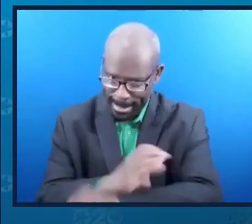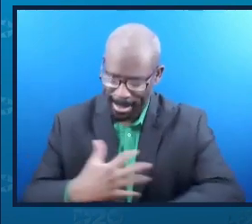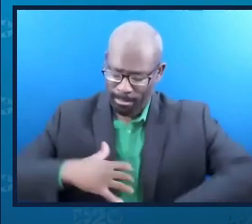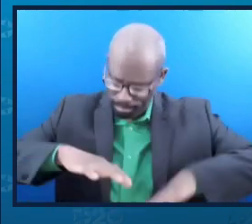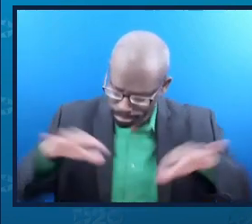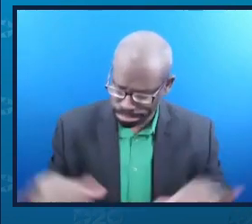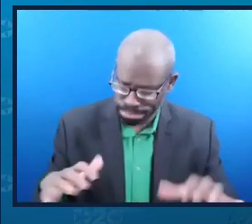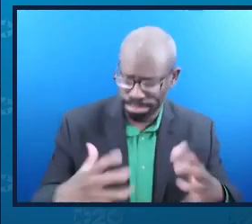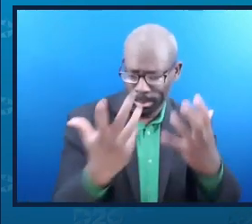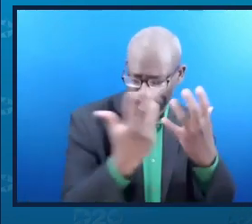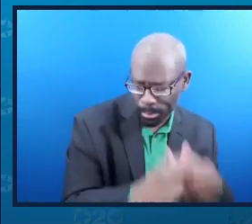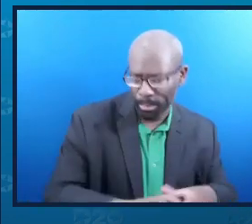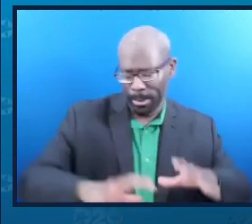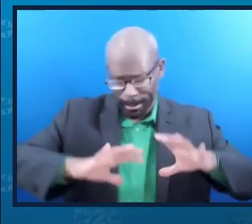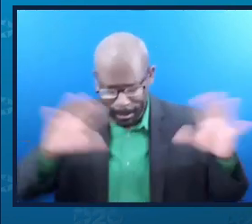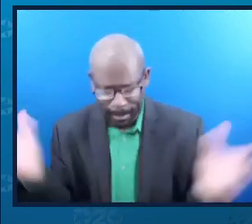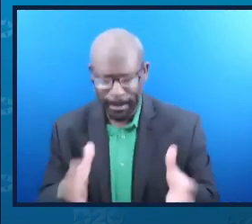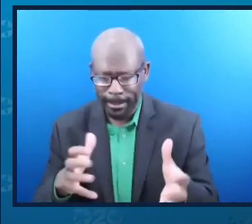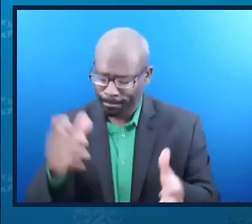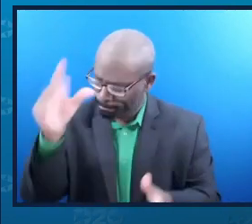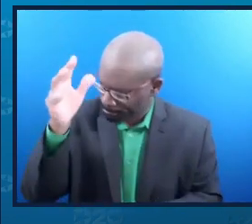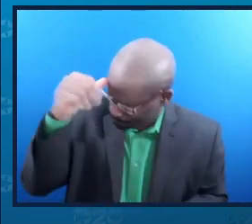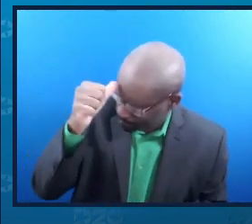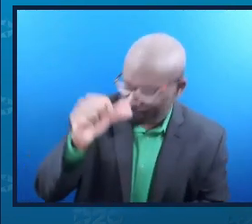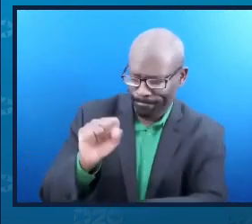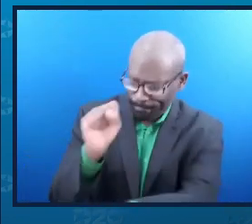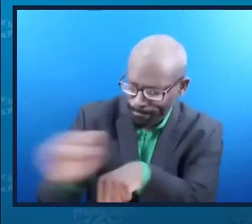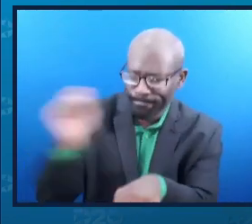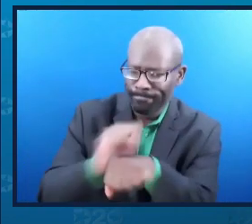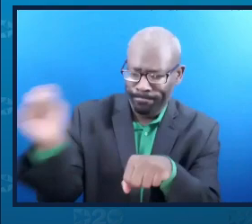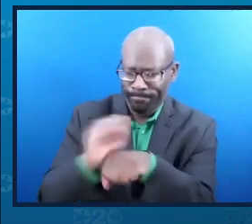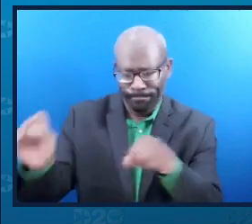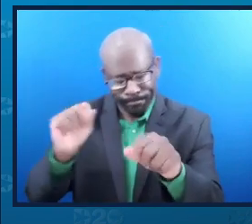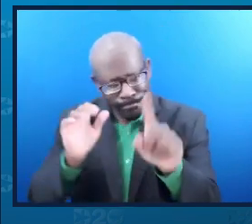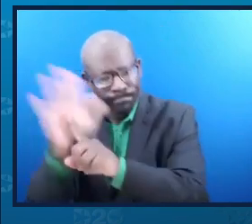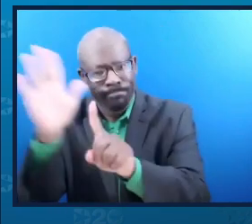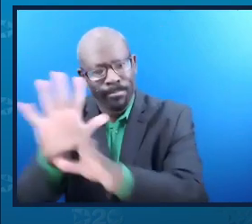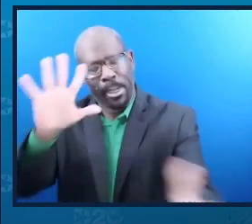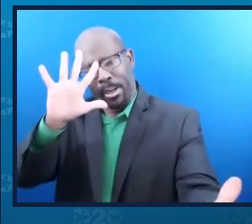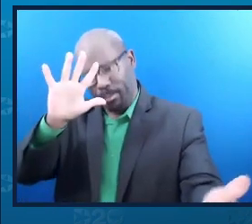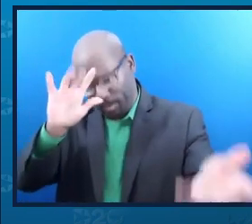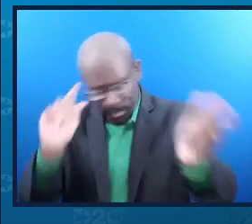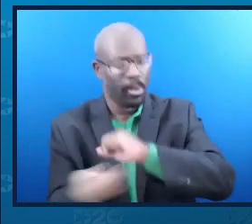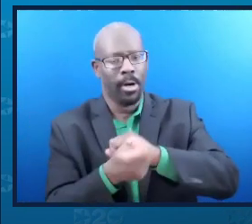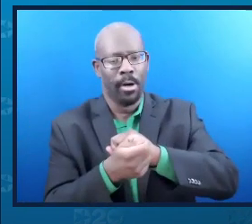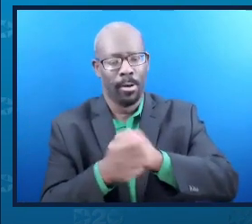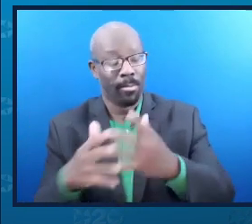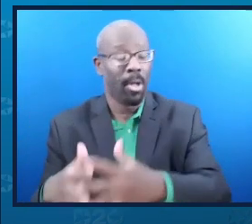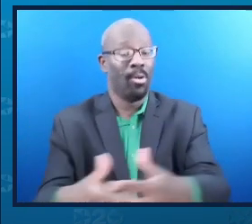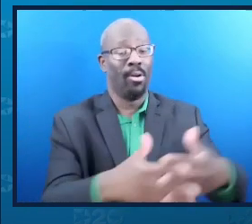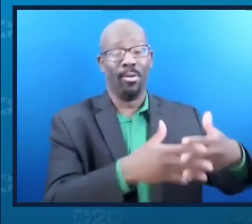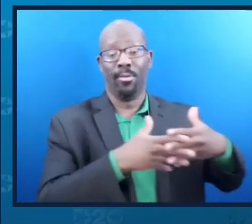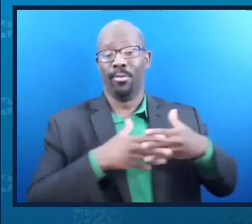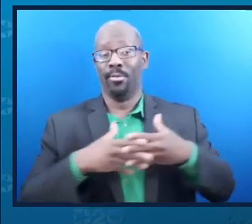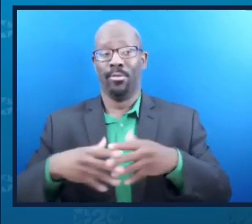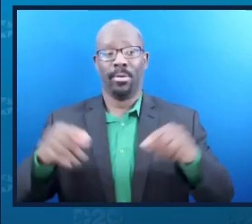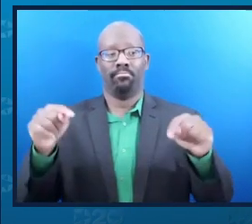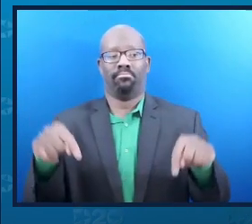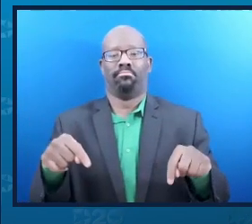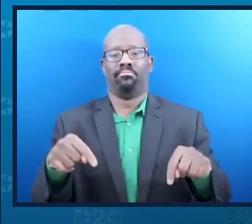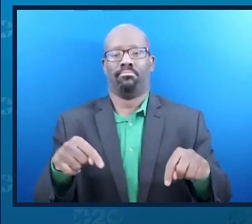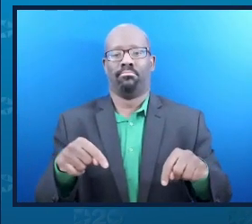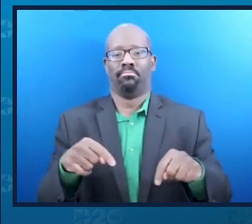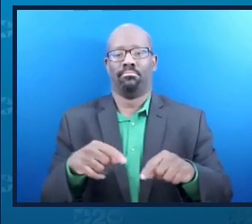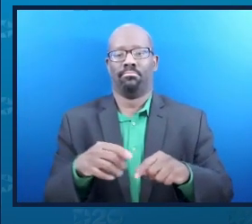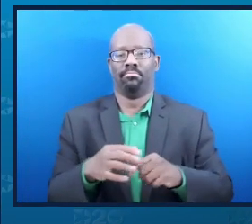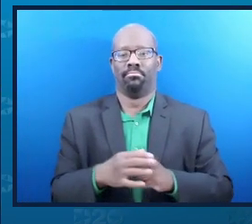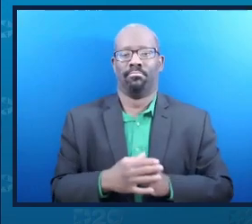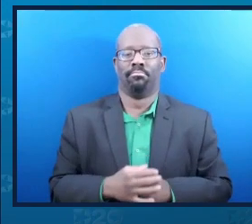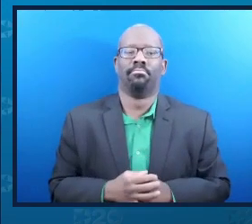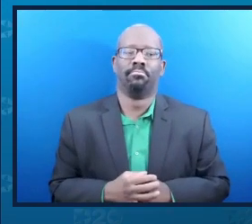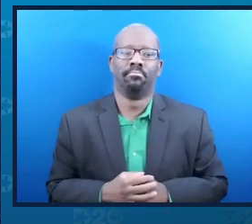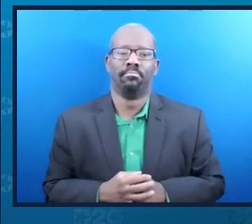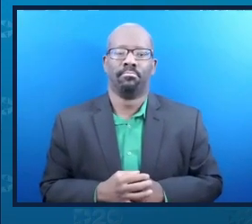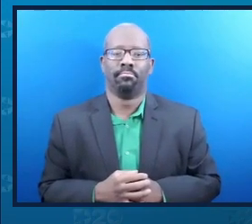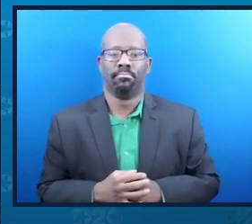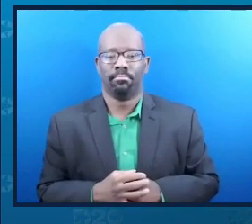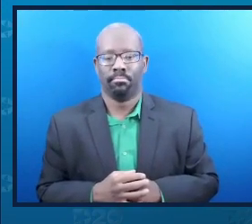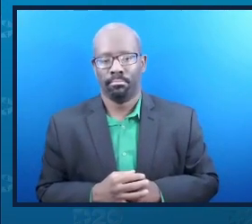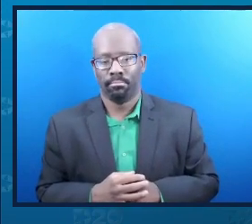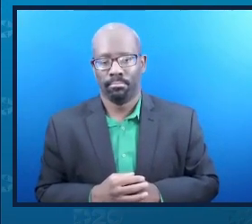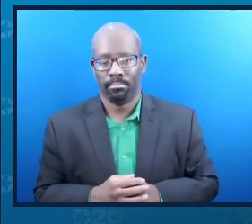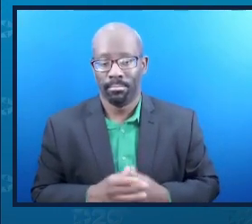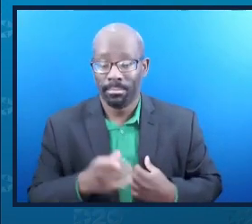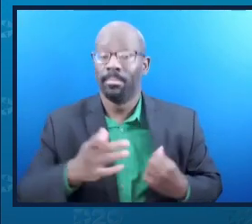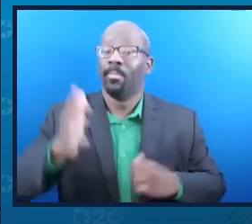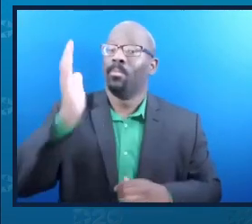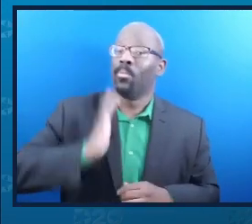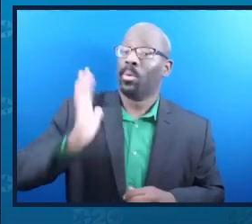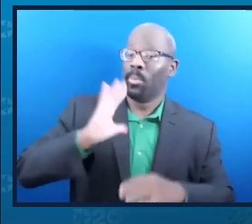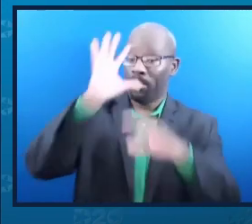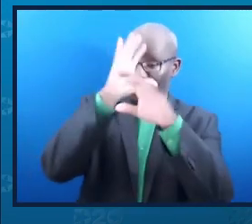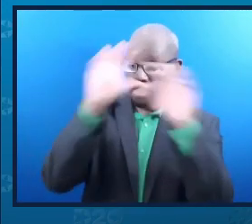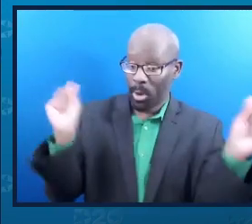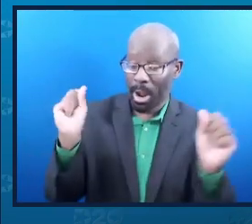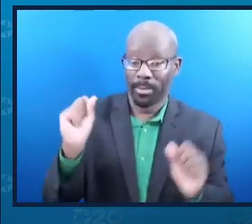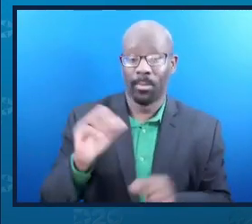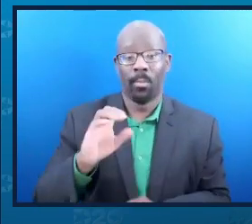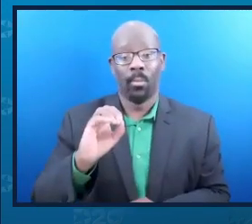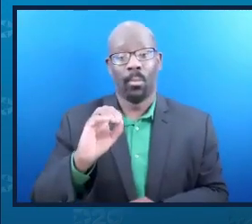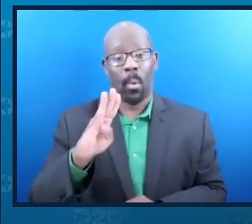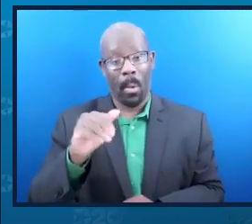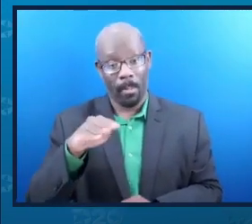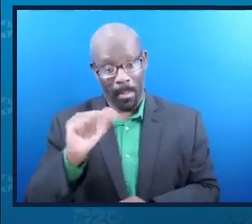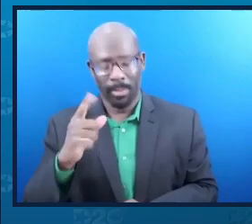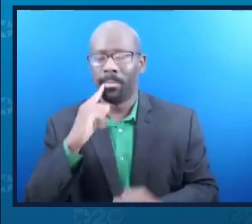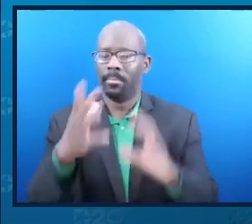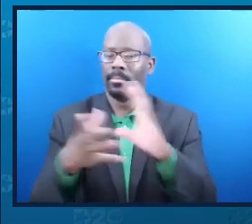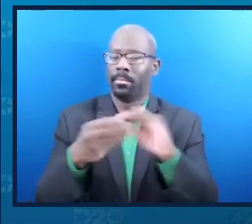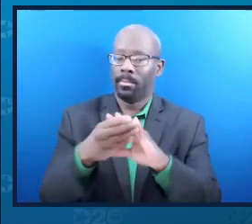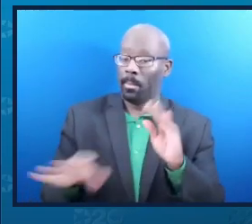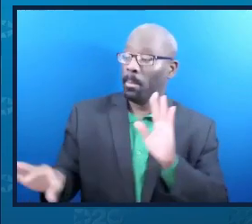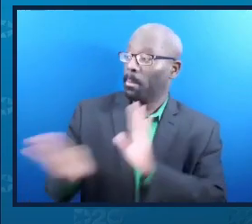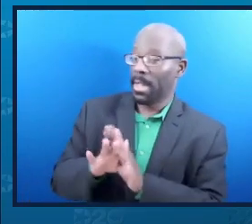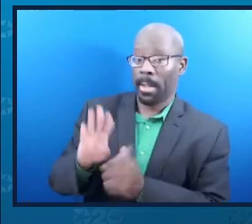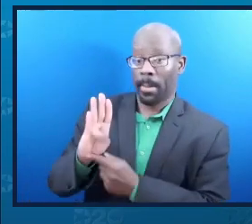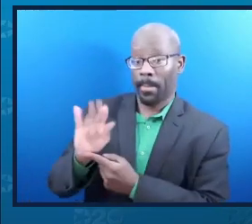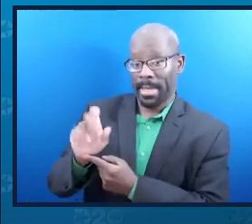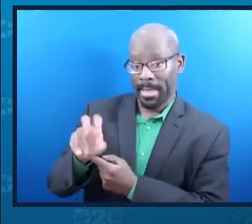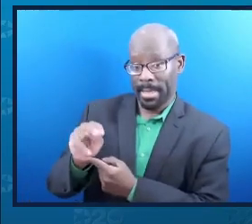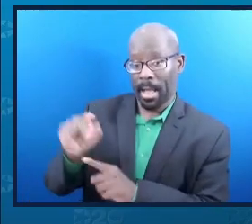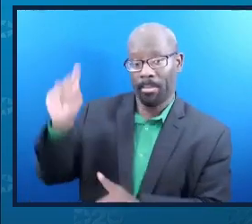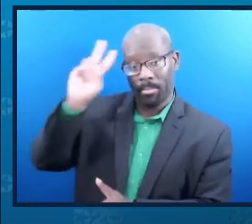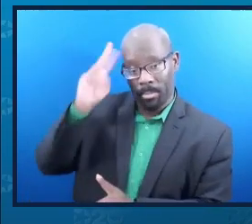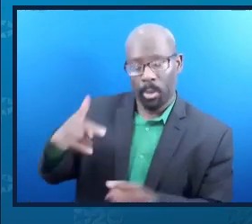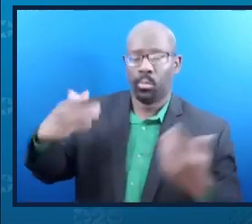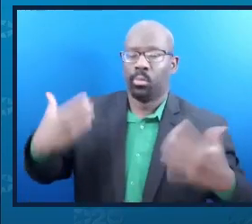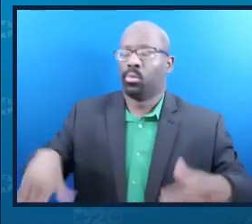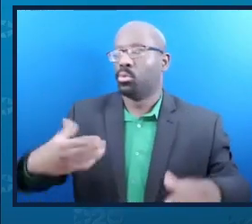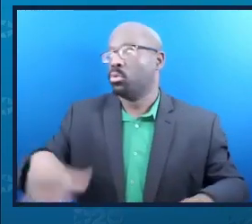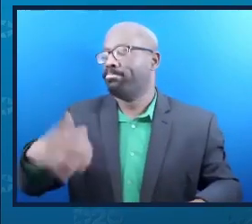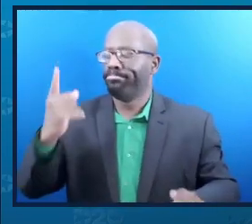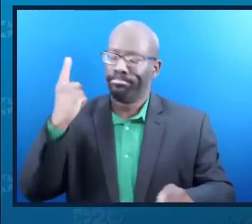ORGANIZED, WE PERSISTED, AND WE